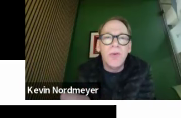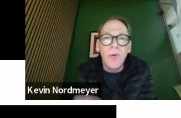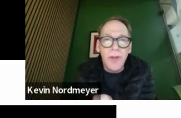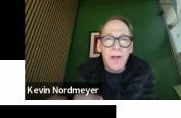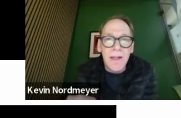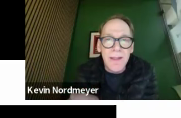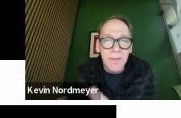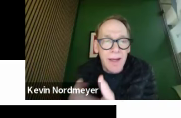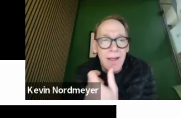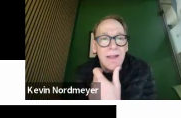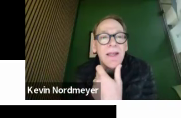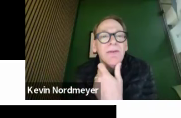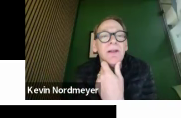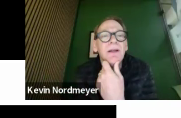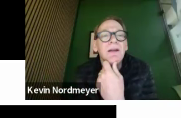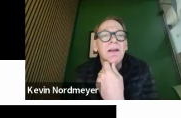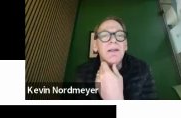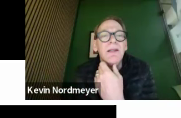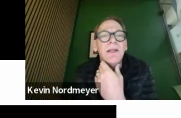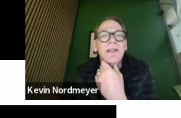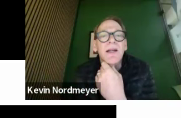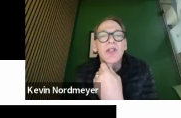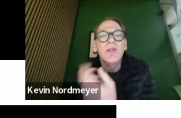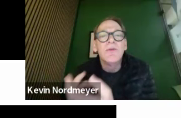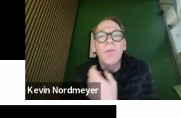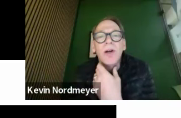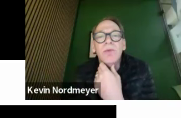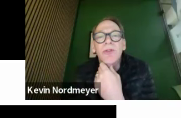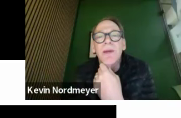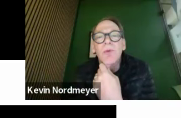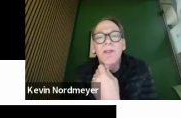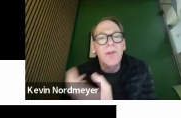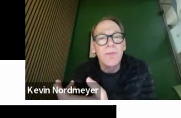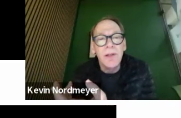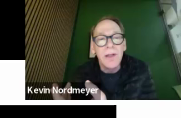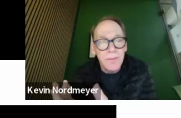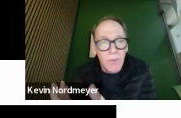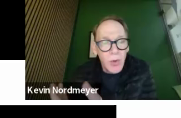to North Carolina state back in 97, the design is useful and marketable to people with diverse abilities.